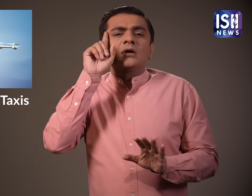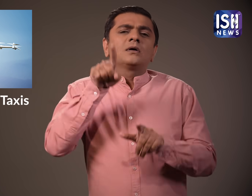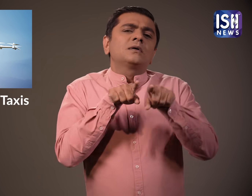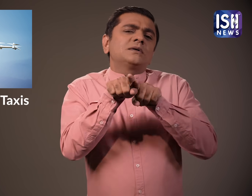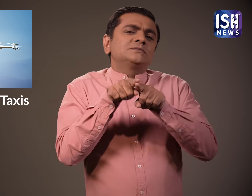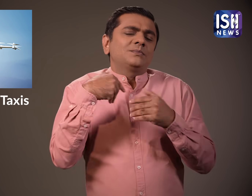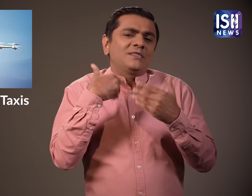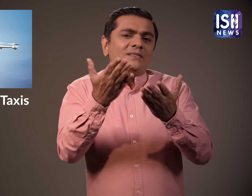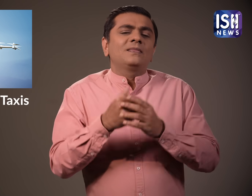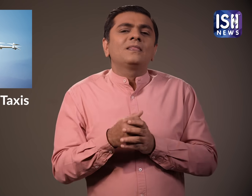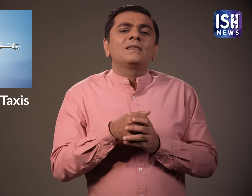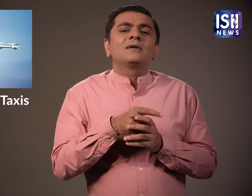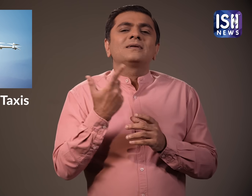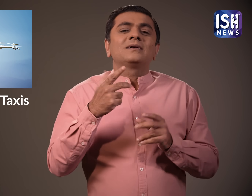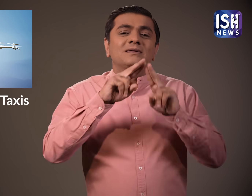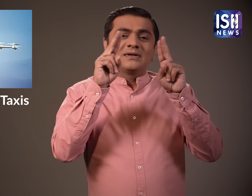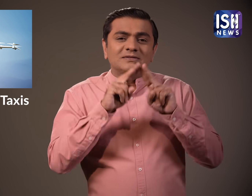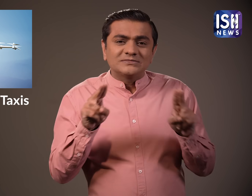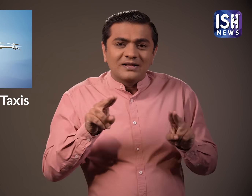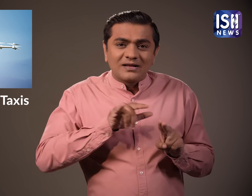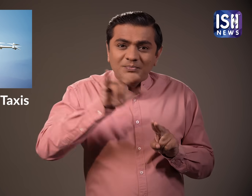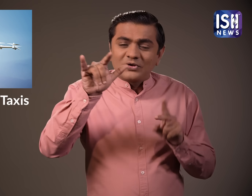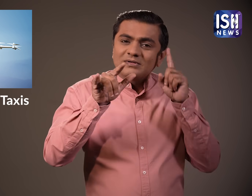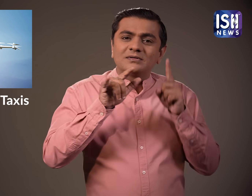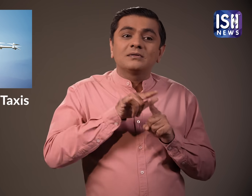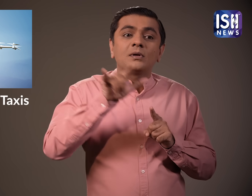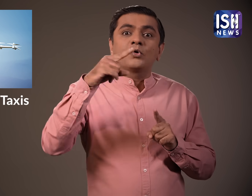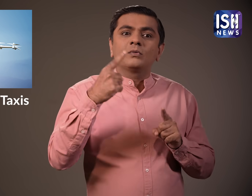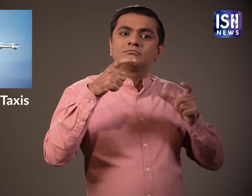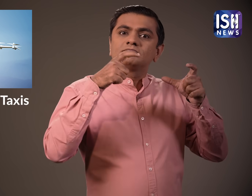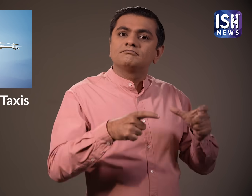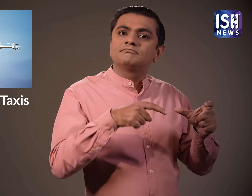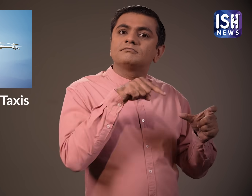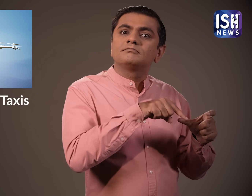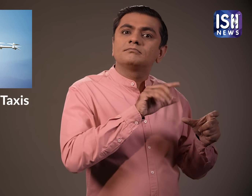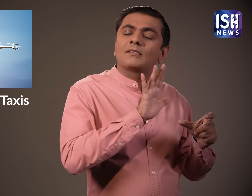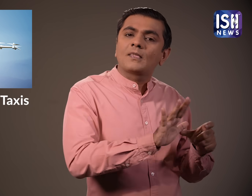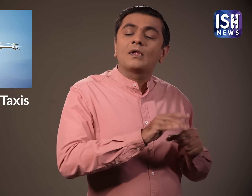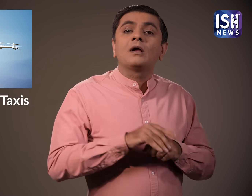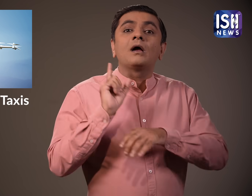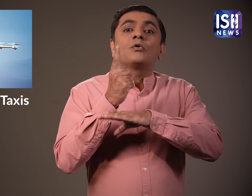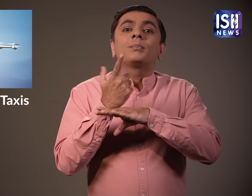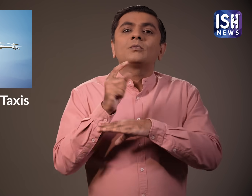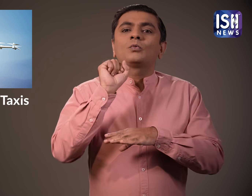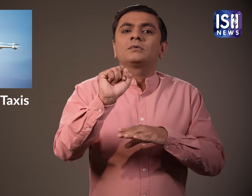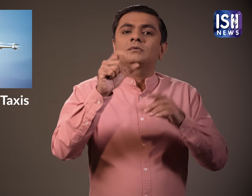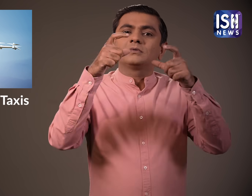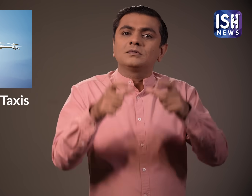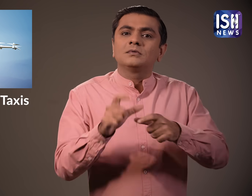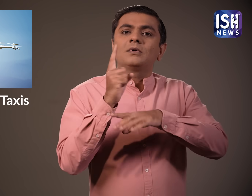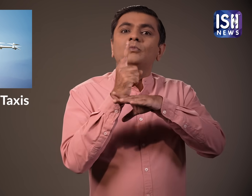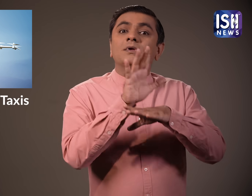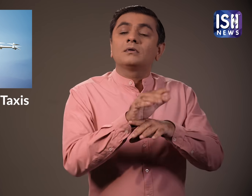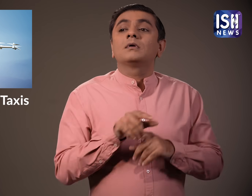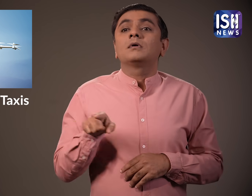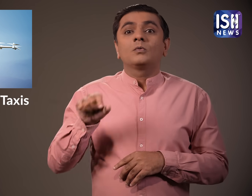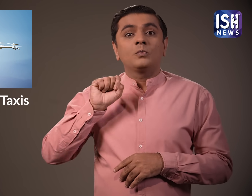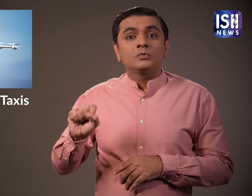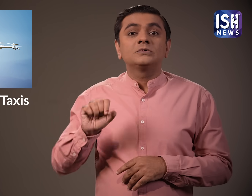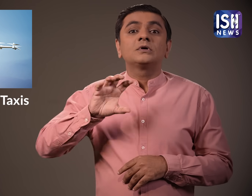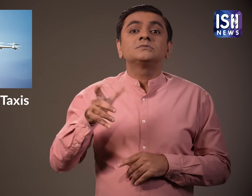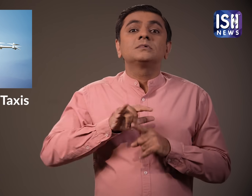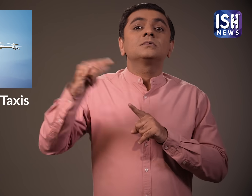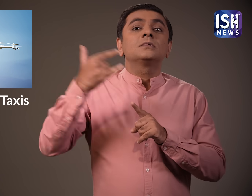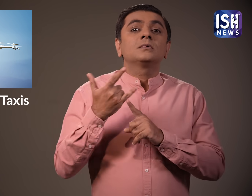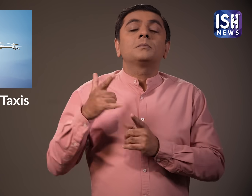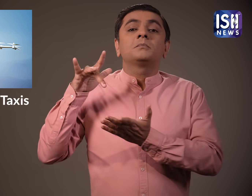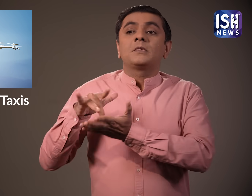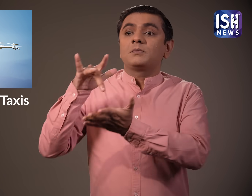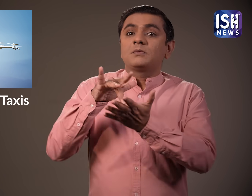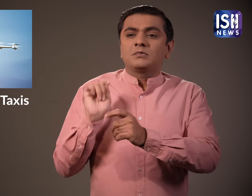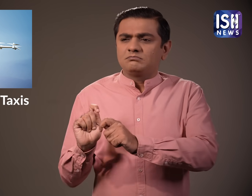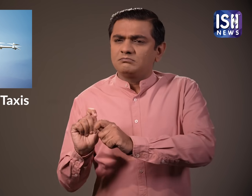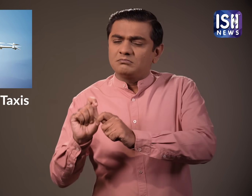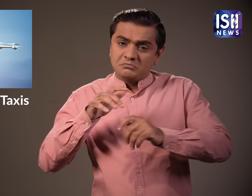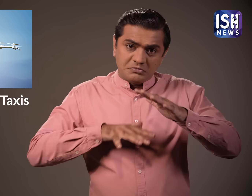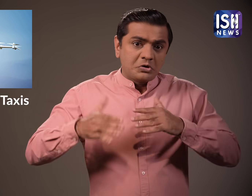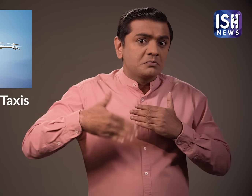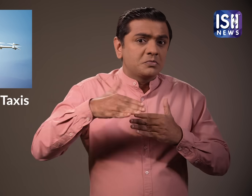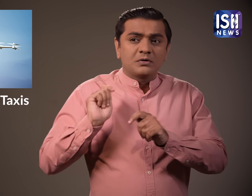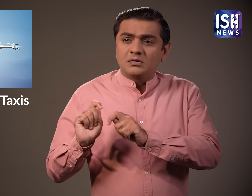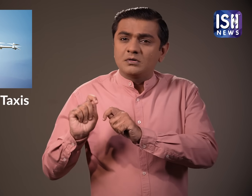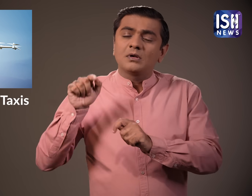For example there are international airports, helipads, etc for take off and landing. The same will be created for air taxis.